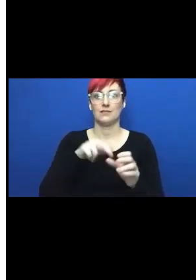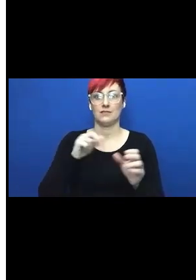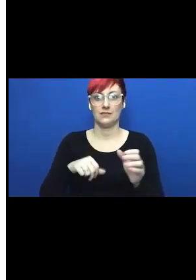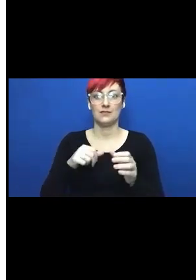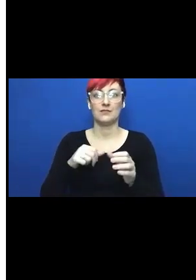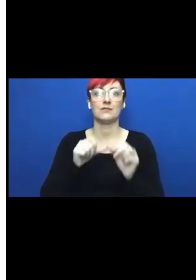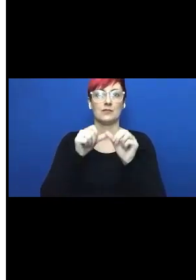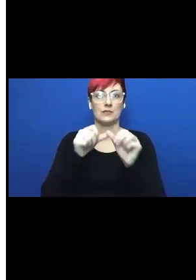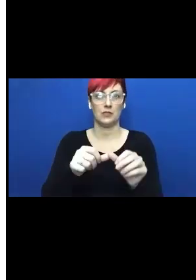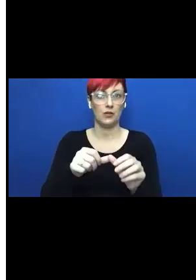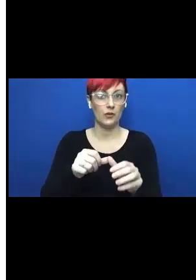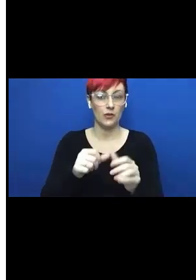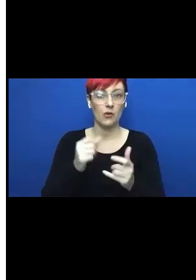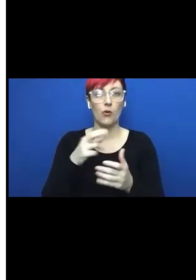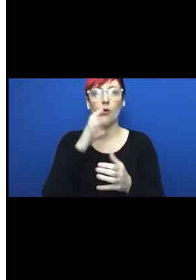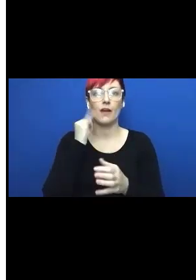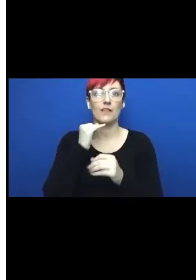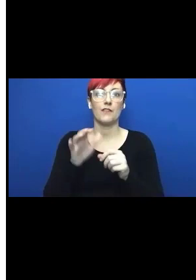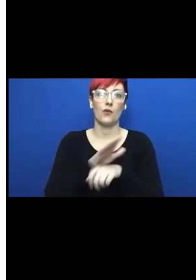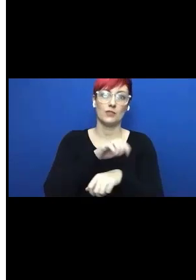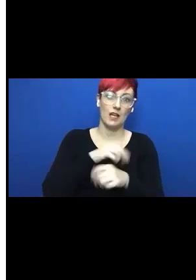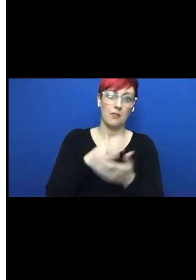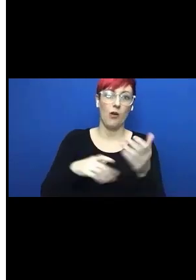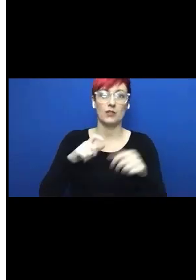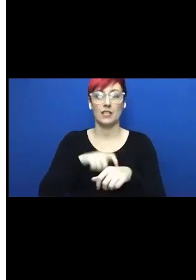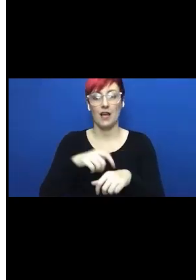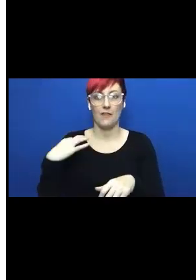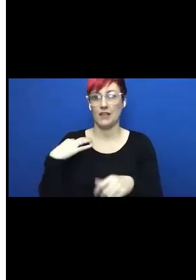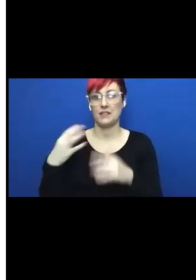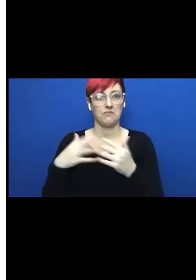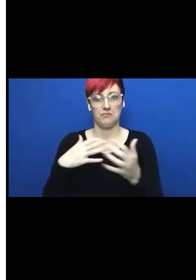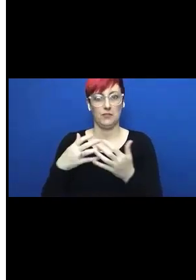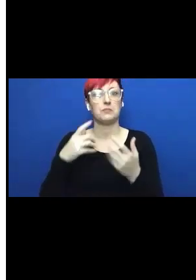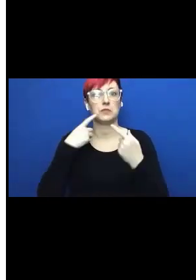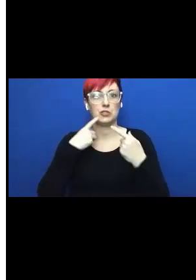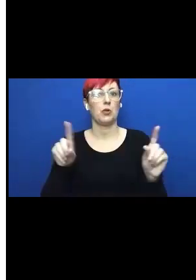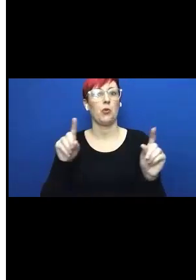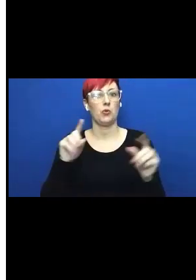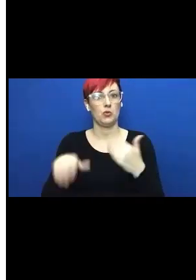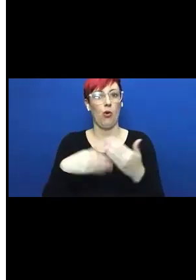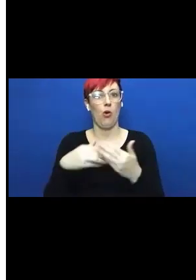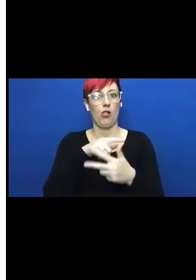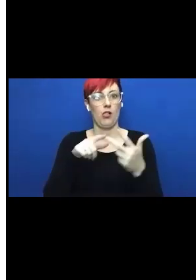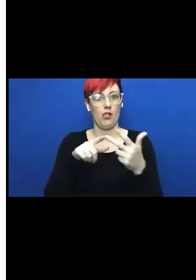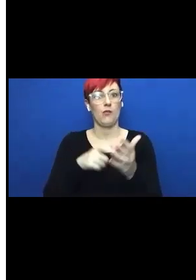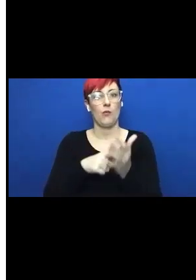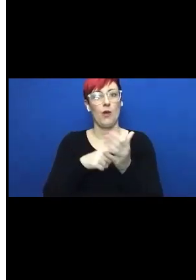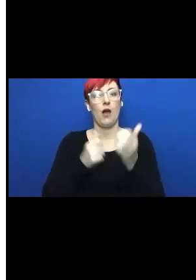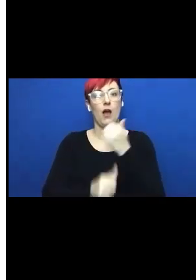or whether it's full-time, part-time, or volunteering. That is all collected under the Biosketch.